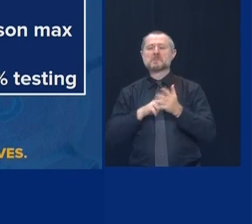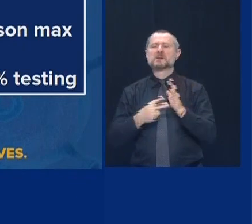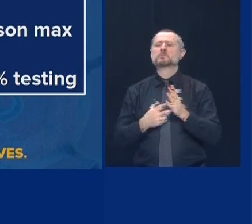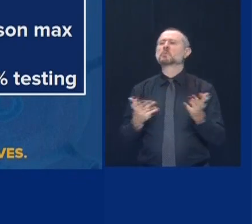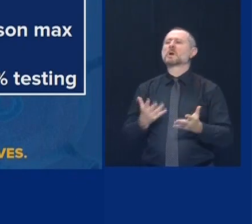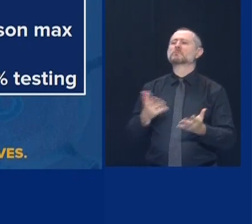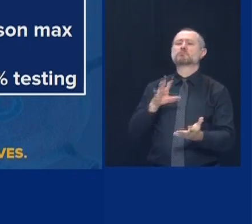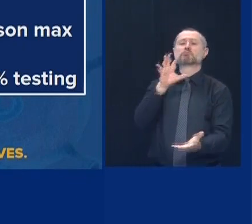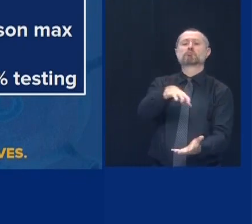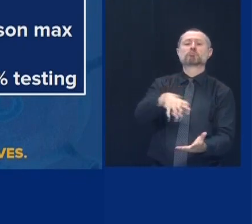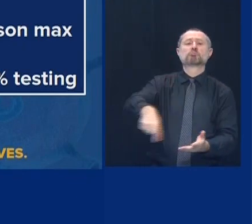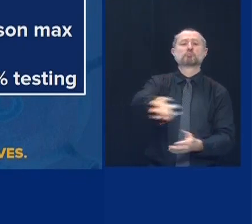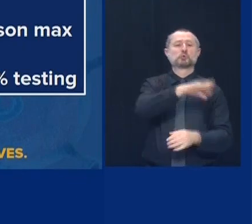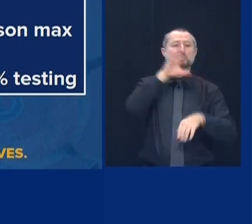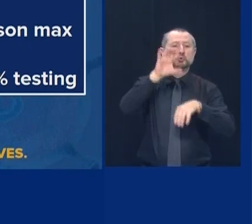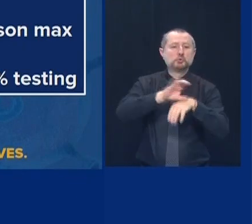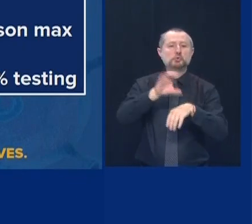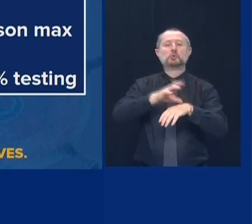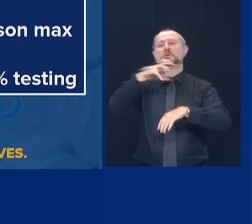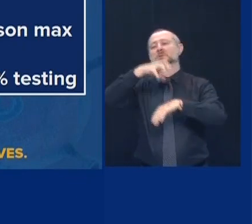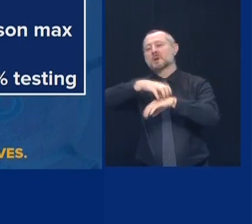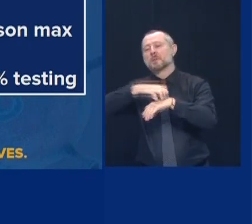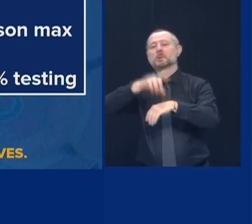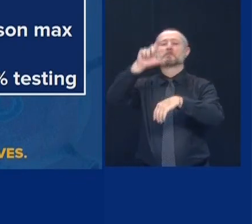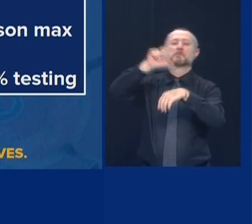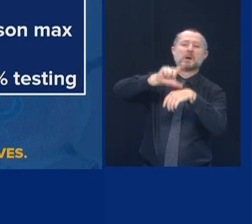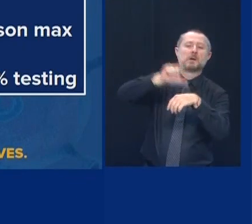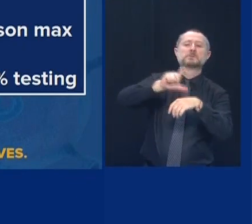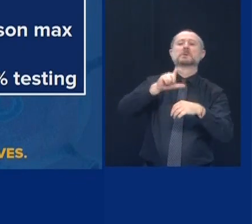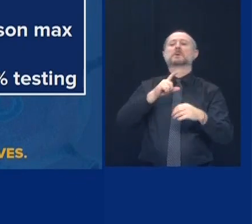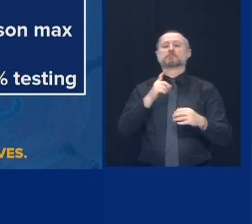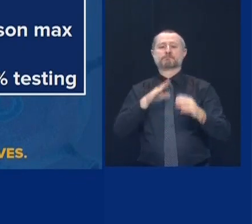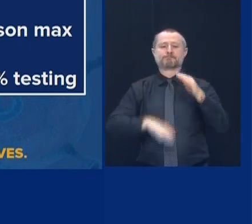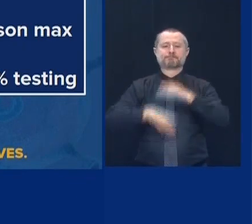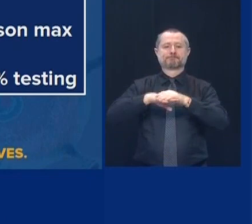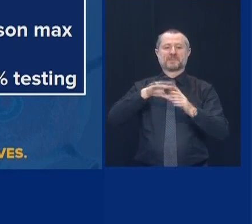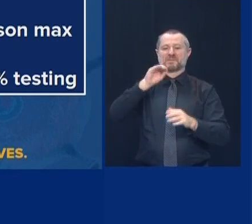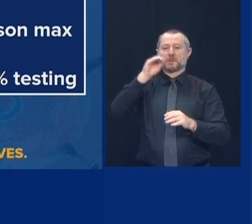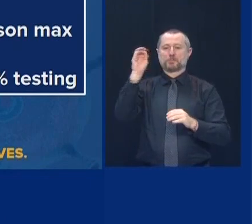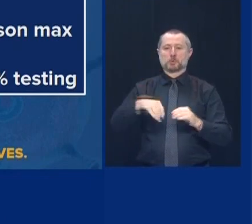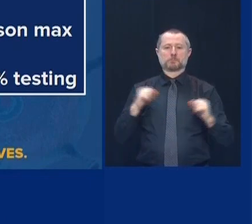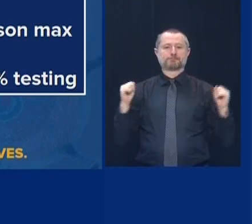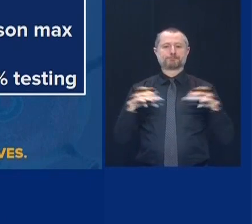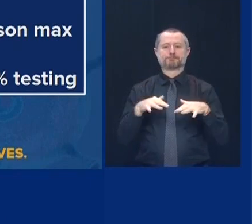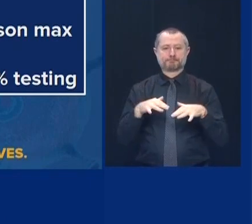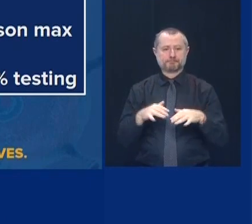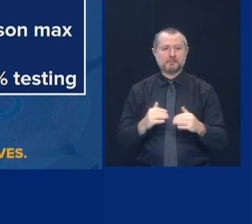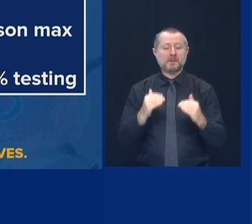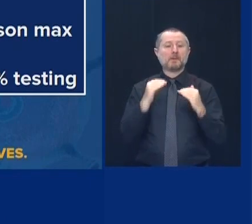OUTSIDE OF NEW YORK CITY 3.4%. WHY IS IT LOWER IN THE CITY? LOW DENSITY.